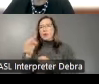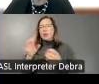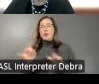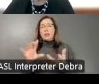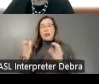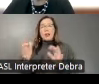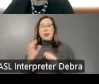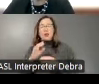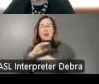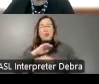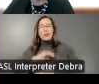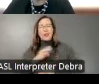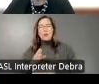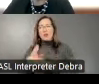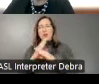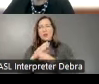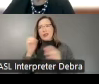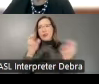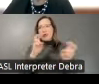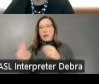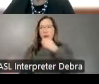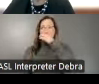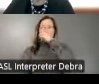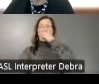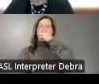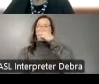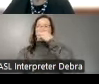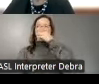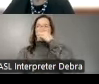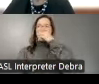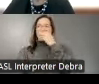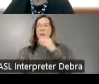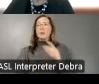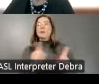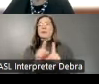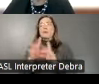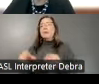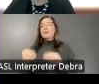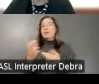prevention, among other topics. Additionally, we're providing resources for experimentation